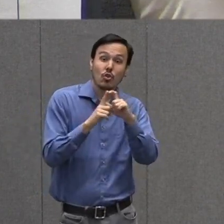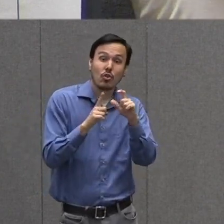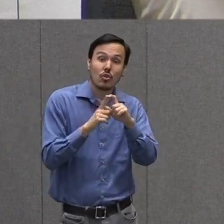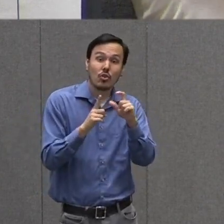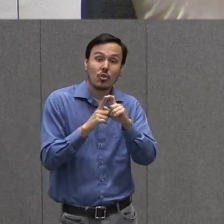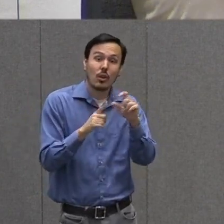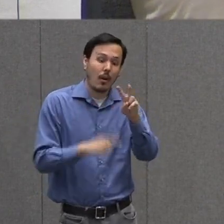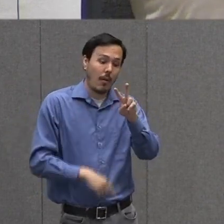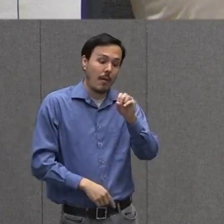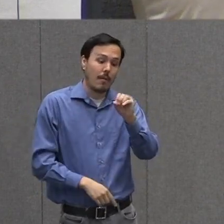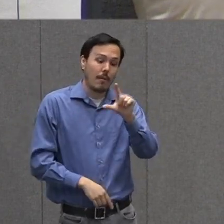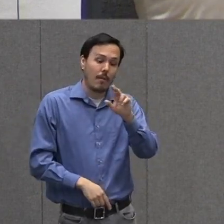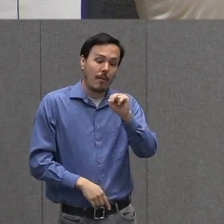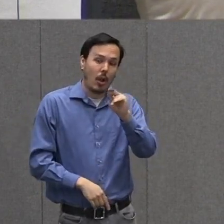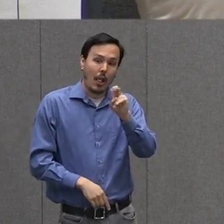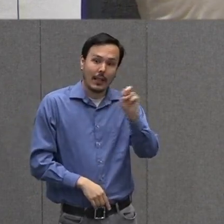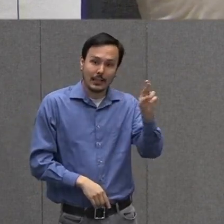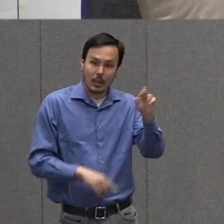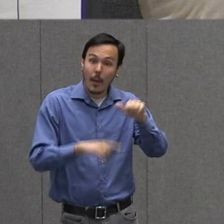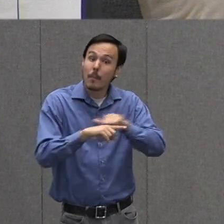Practice it with me, volunteer.